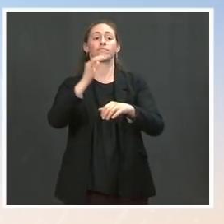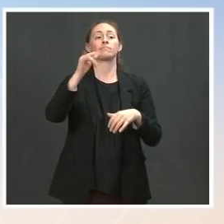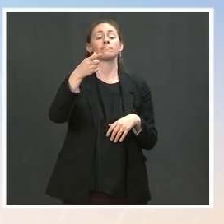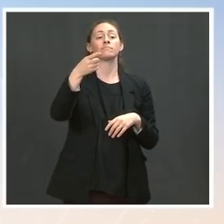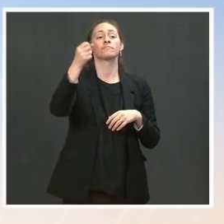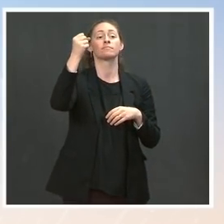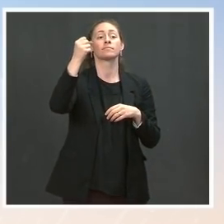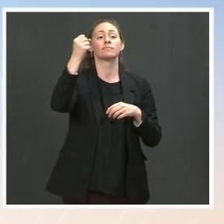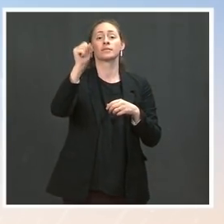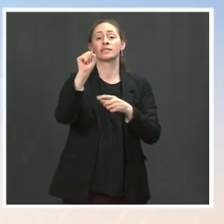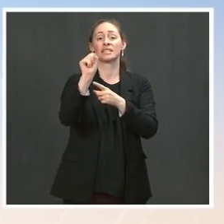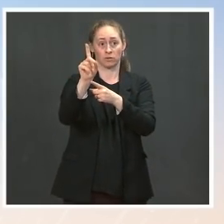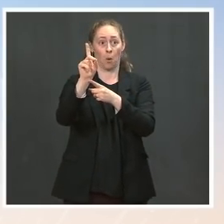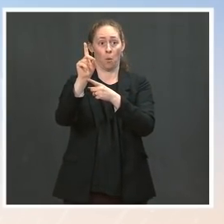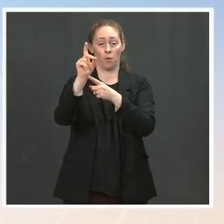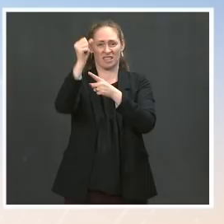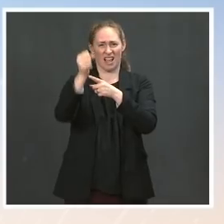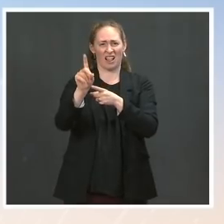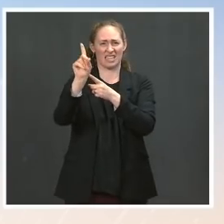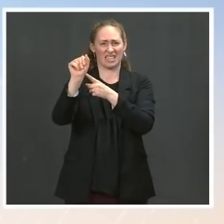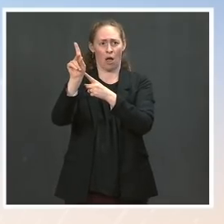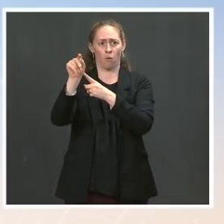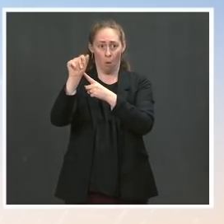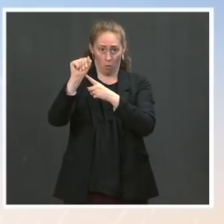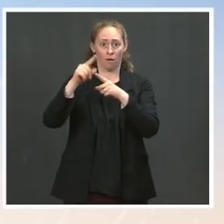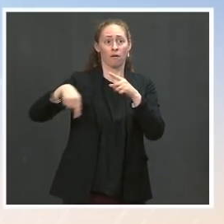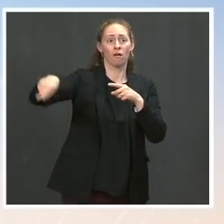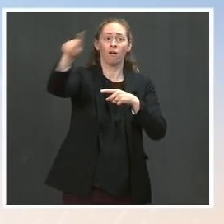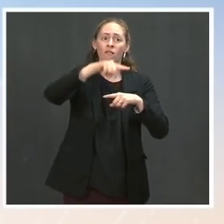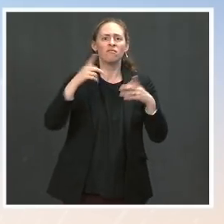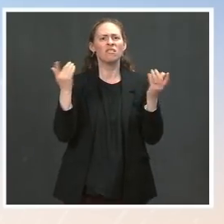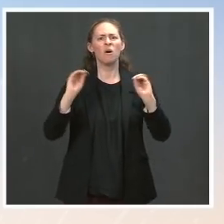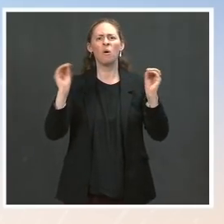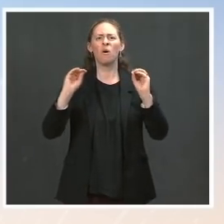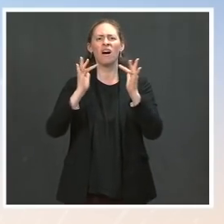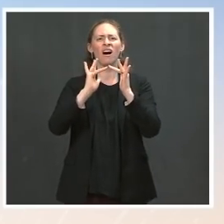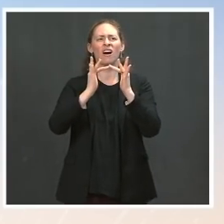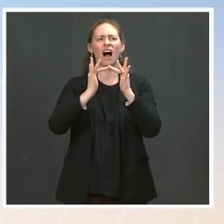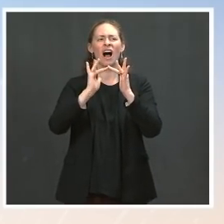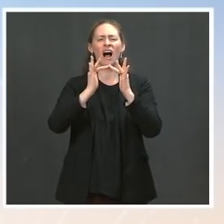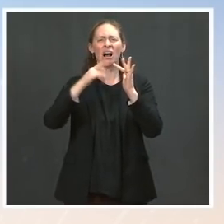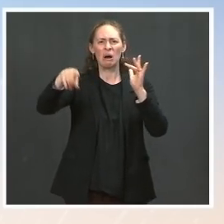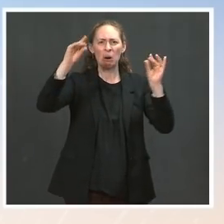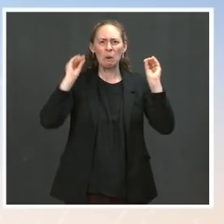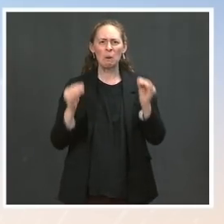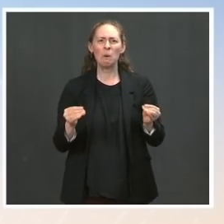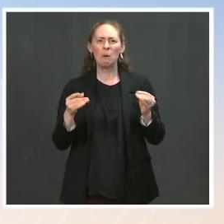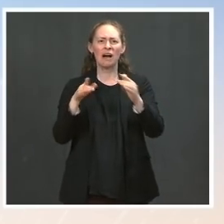do not have access to acceptable broadband speeds. That's something we'd love to improve -- why there's $100 billion to propose --